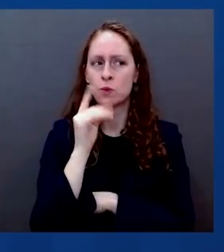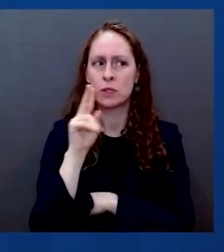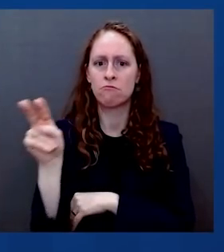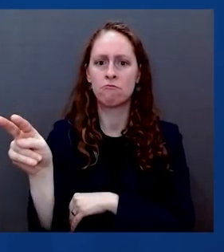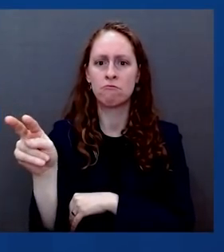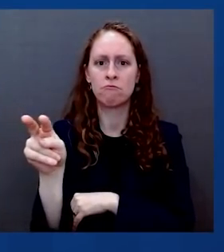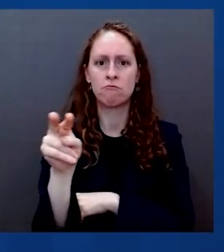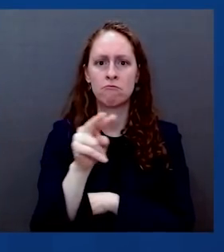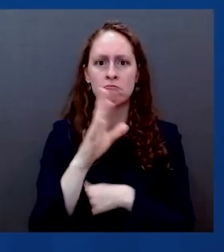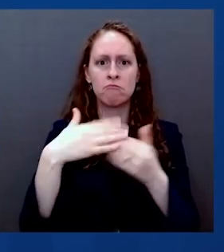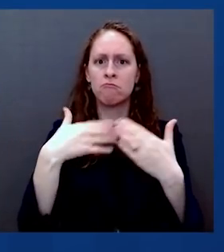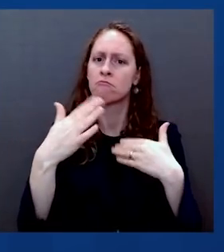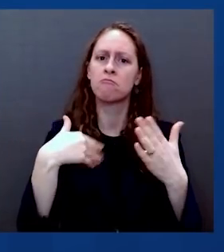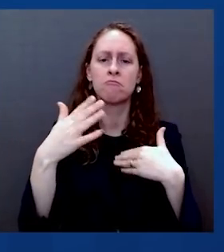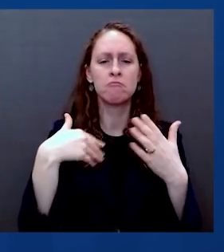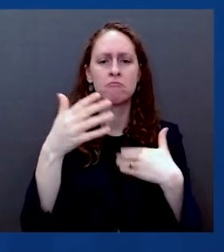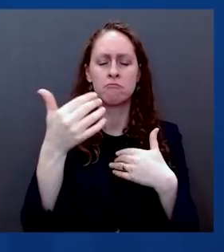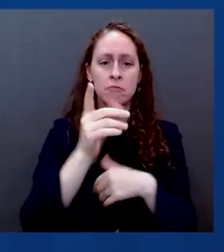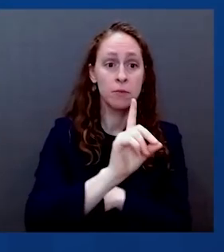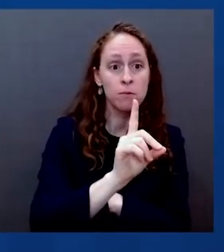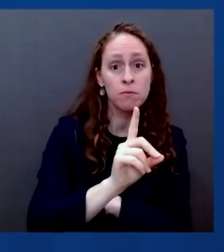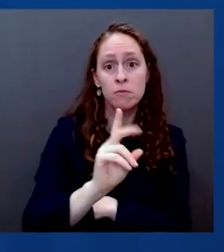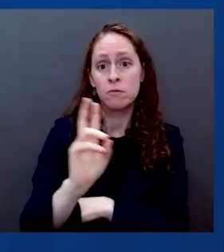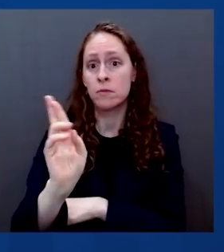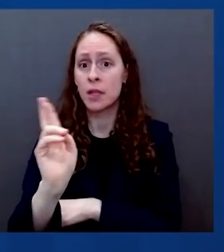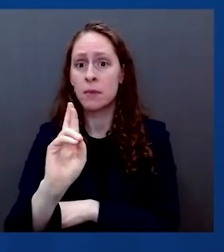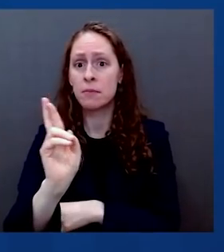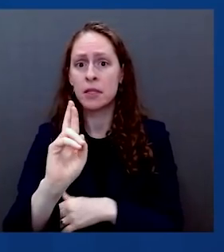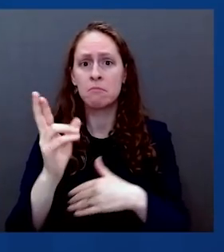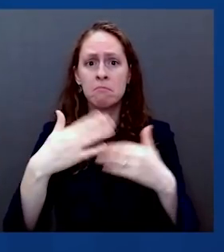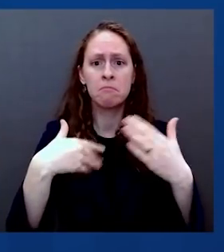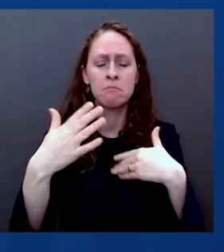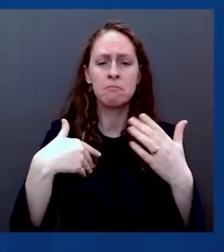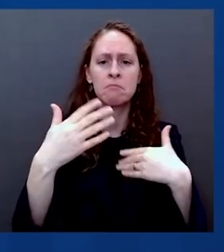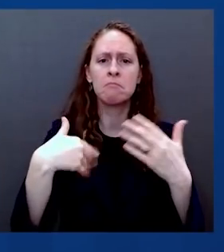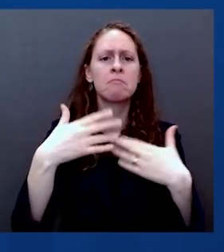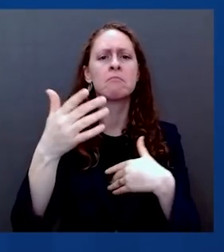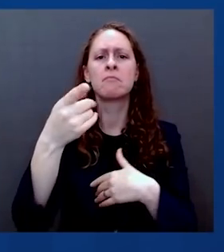our entire nation will pay the price for generations to come.